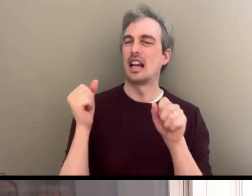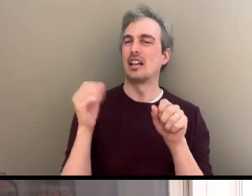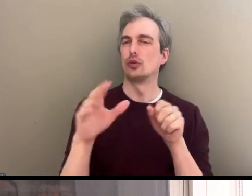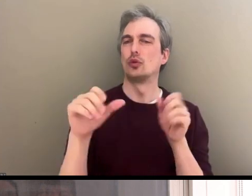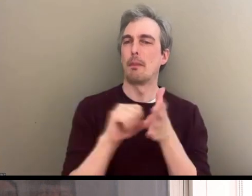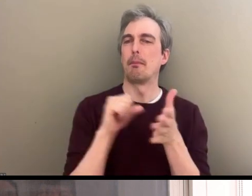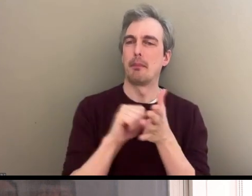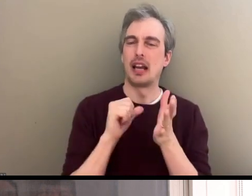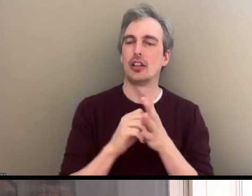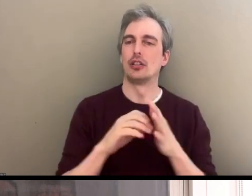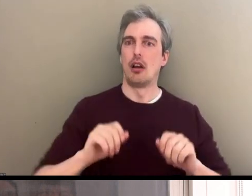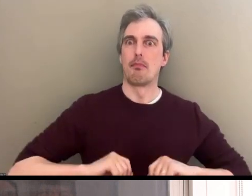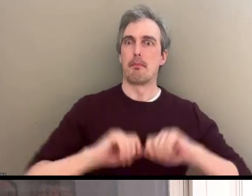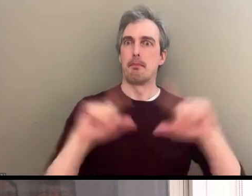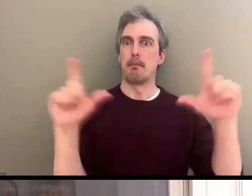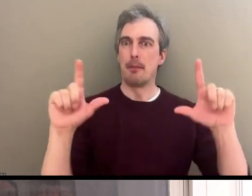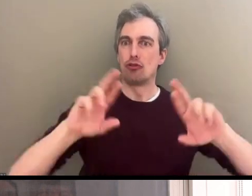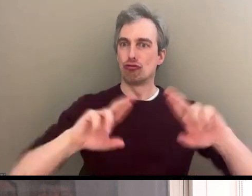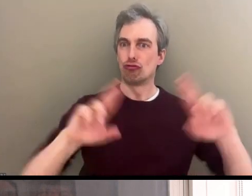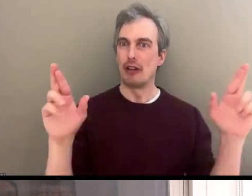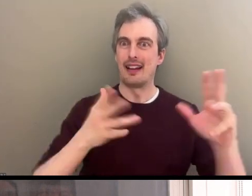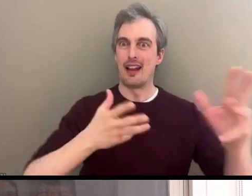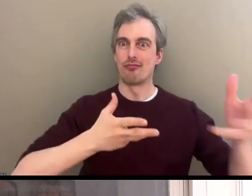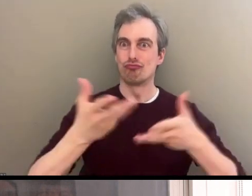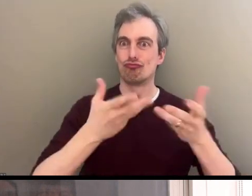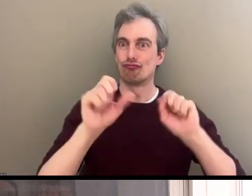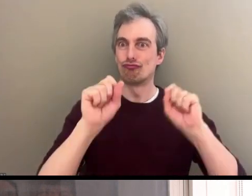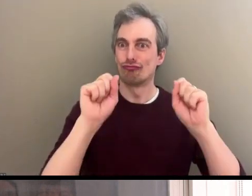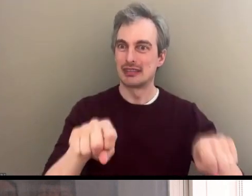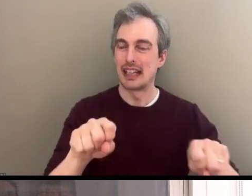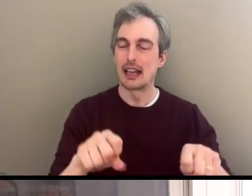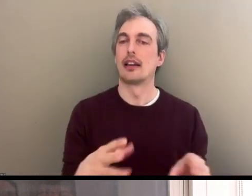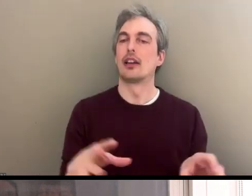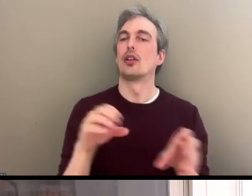It includes metrics like first contentful paint, which is how quickly something